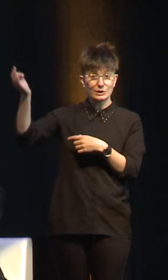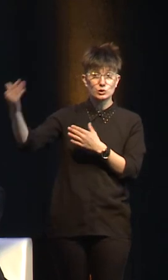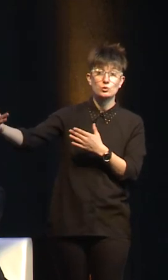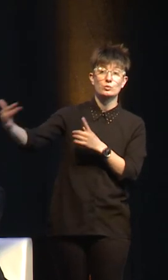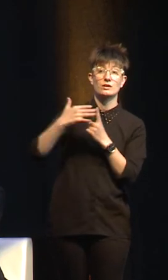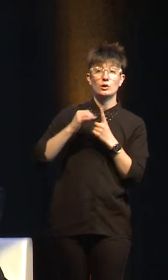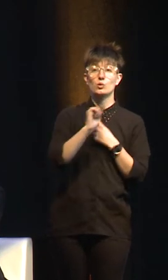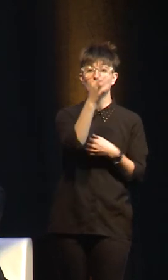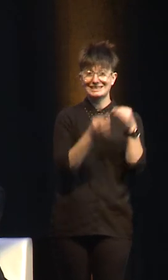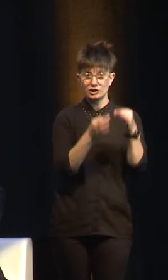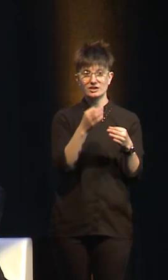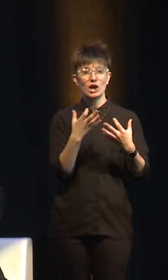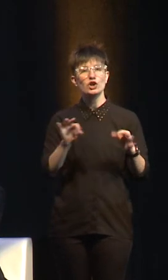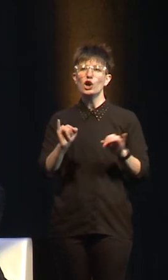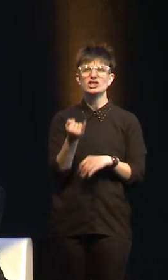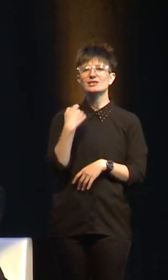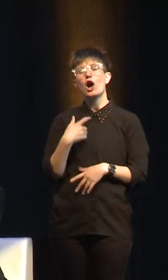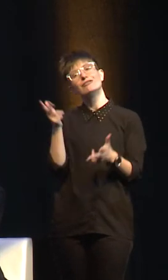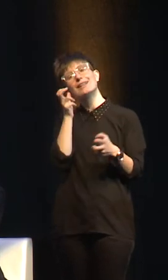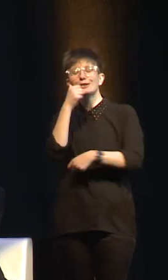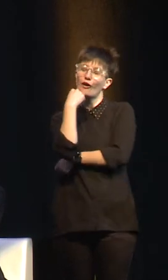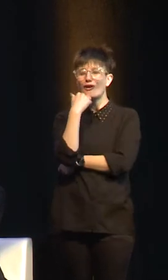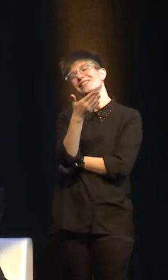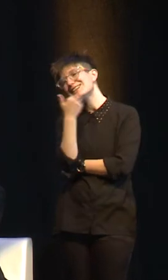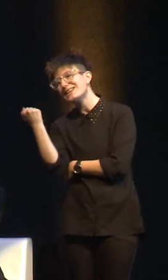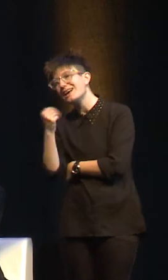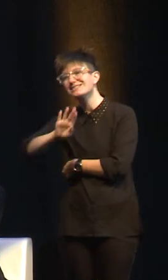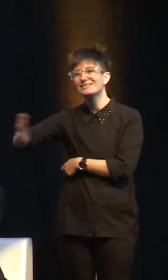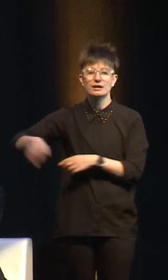know, but actually allow them to influence you, that's quite inspiring actually.